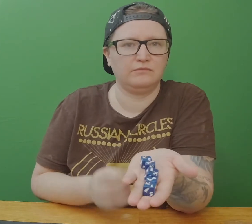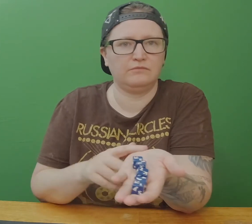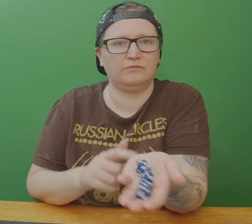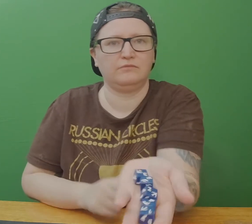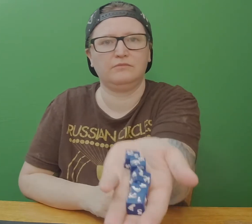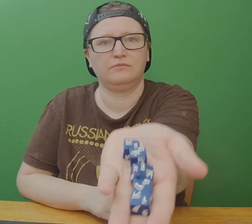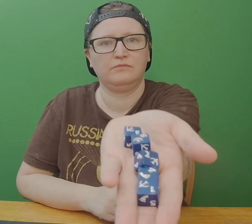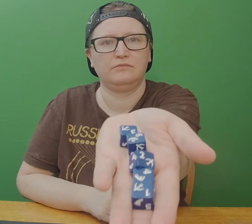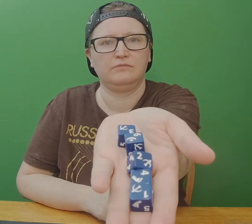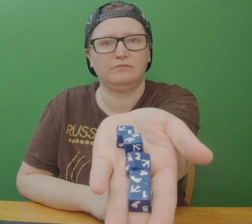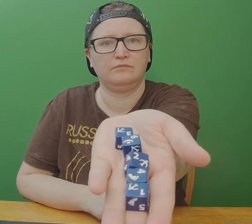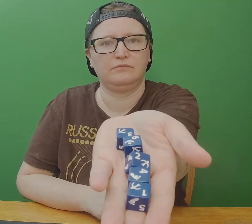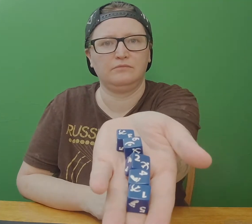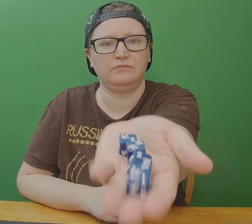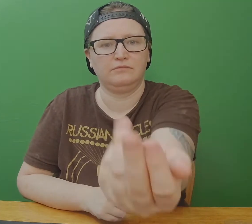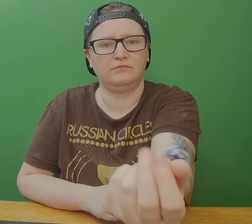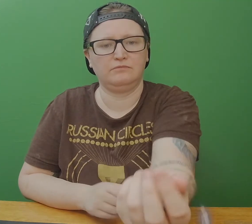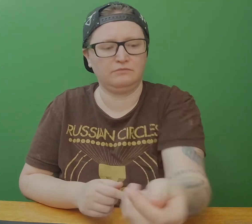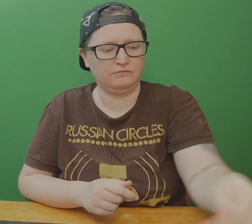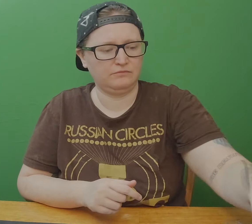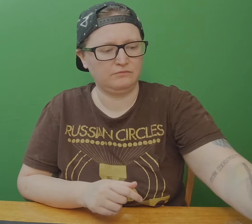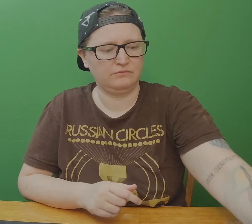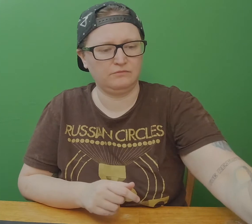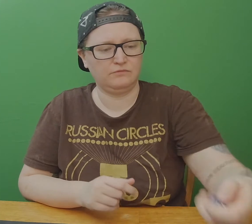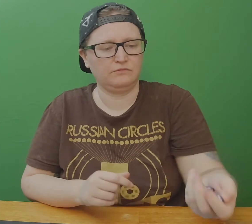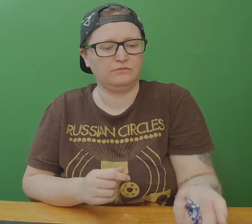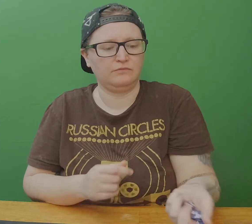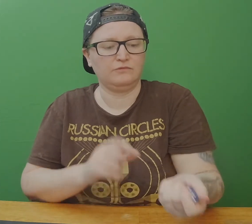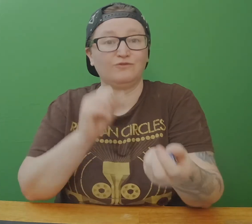these